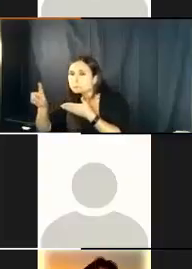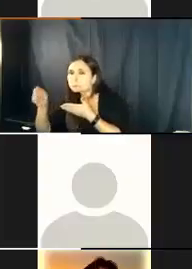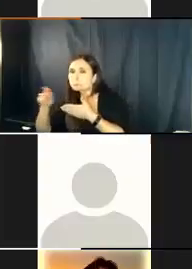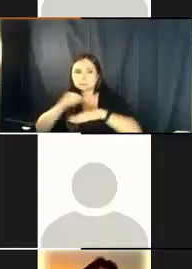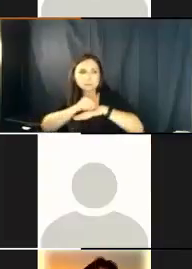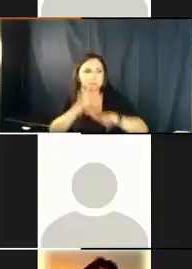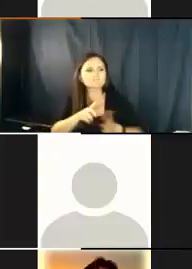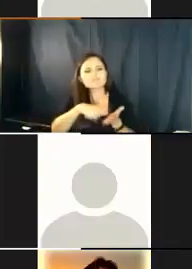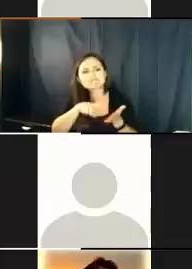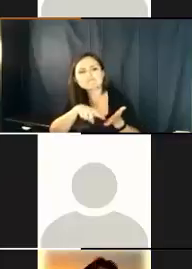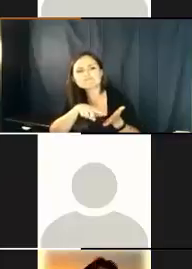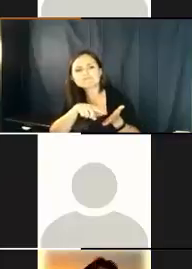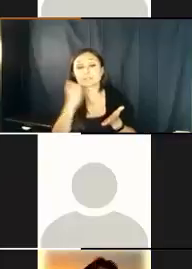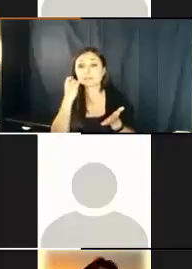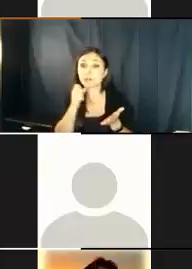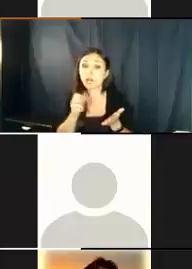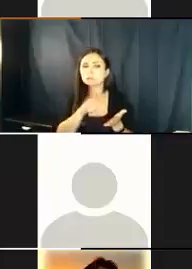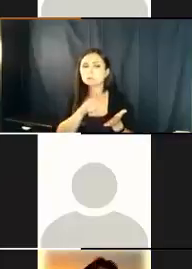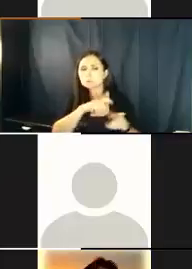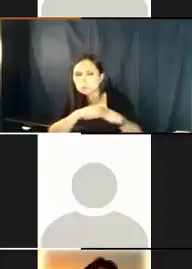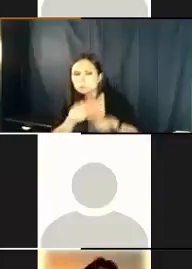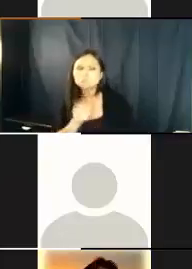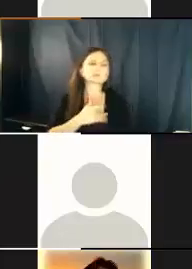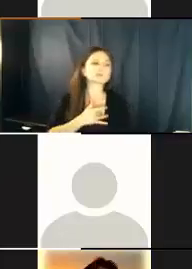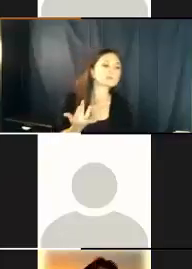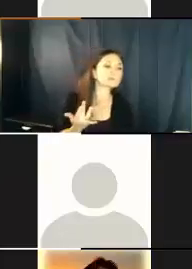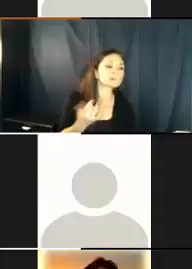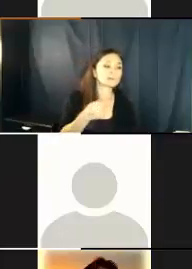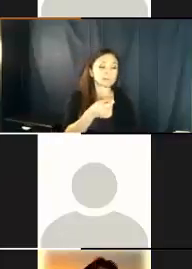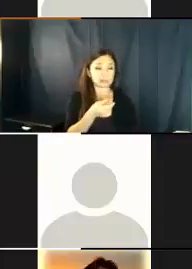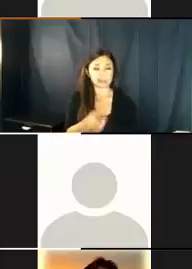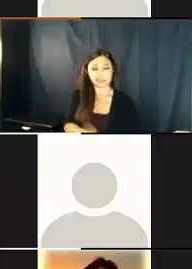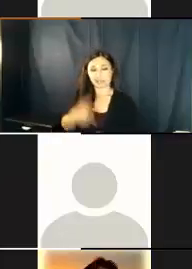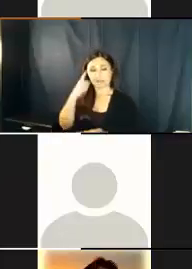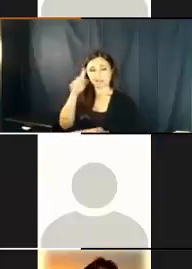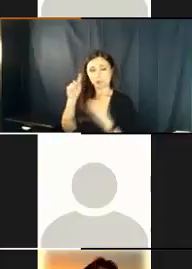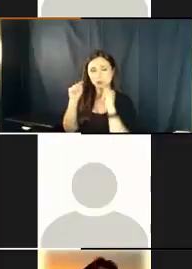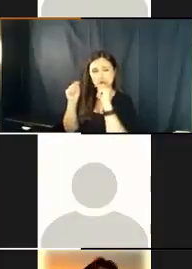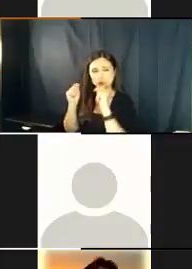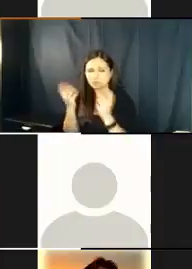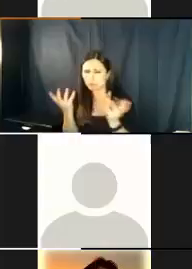And so they'll give them a phone call and say hey what's going on do we need to sign you up for some tutoring.